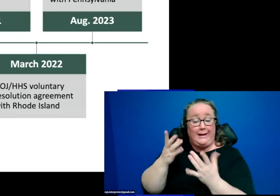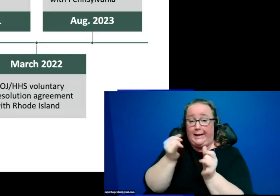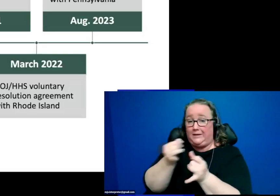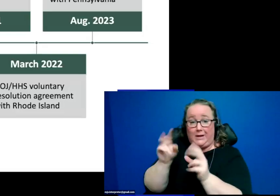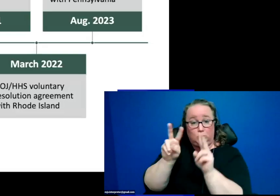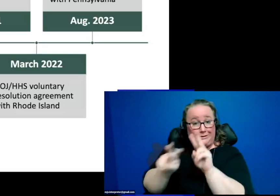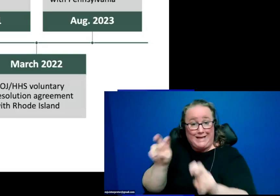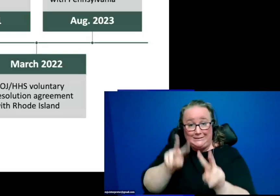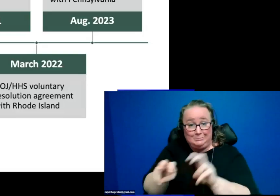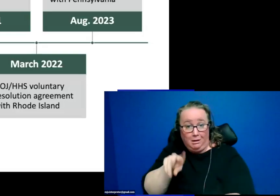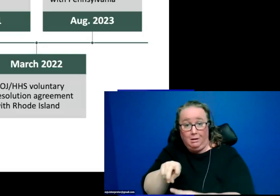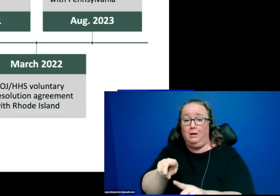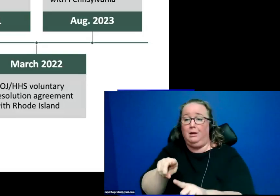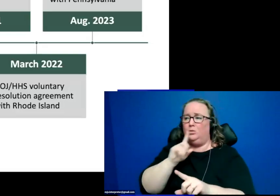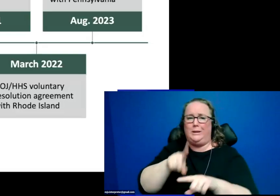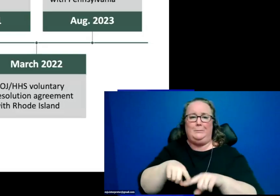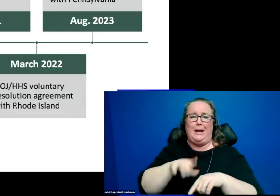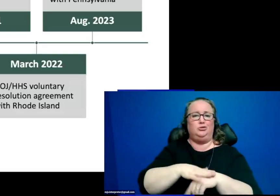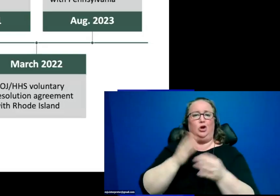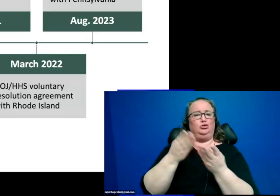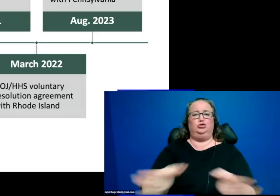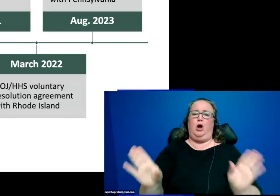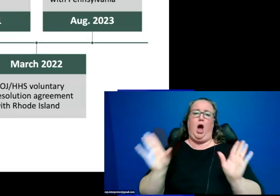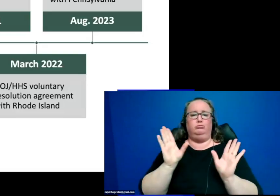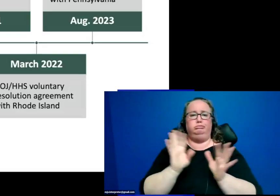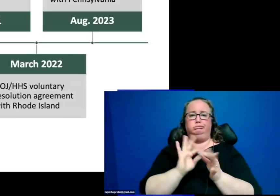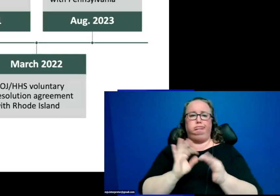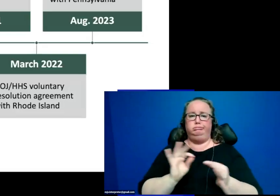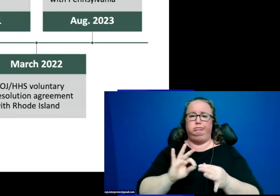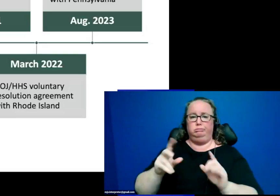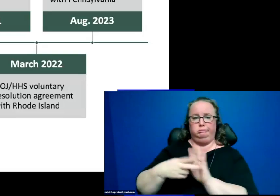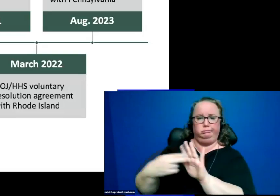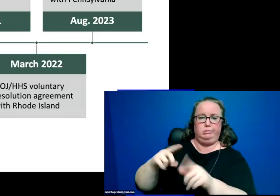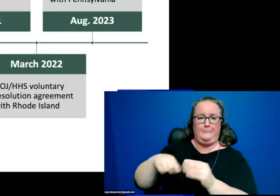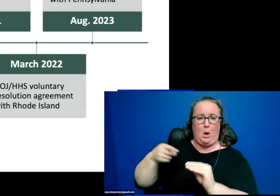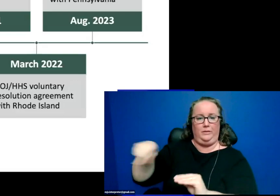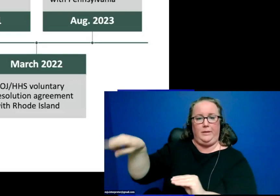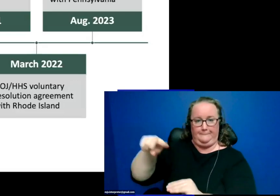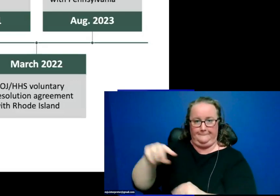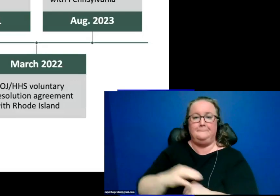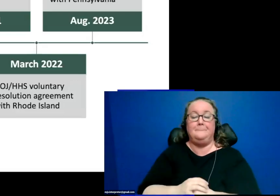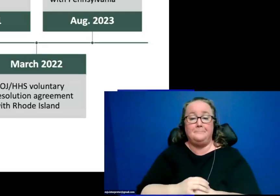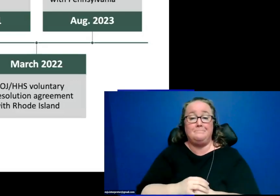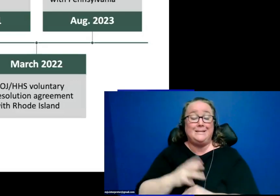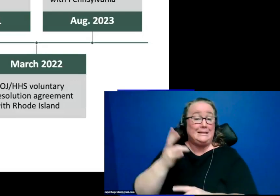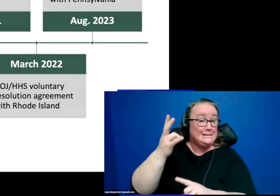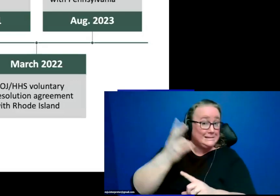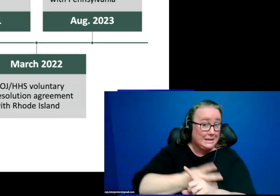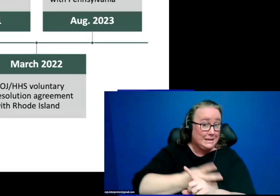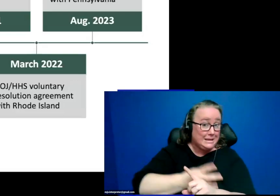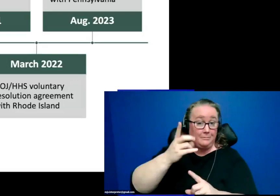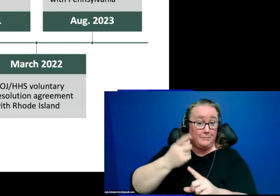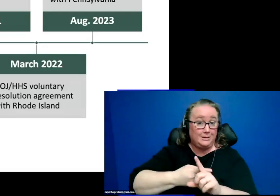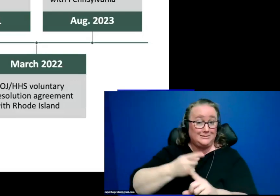acting based on broad generalizations and stereotypes. About seven months later in August of 2015,